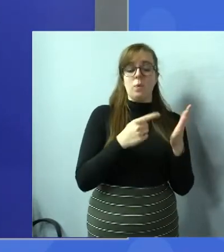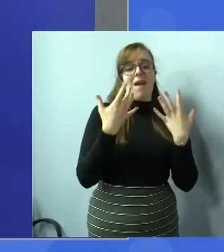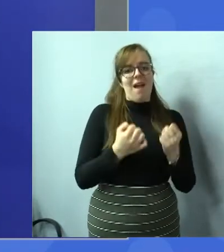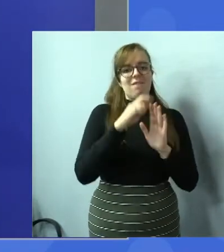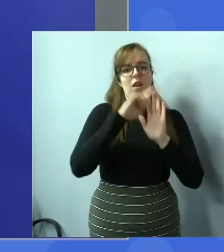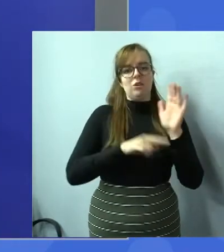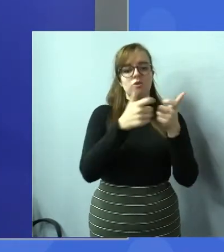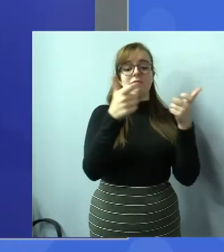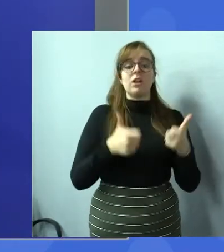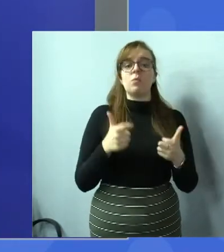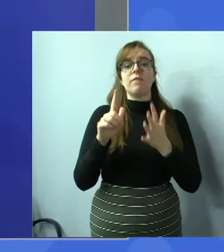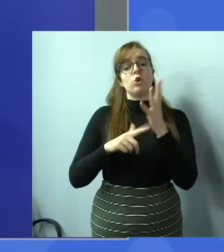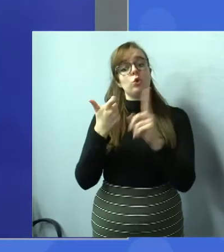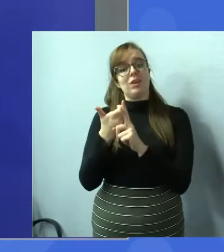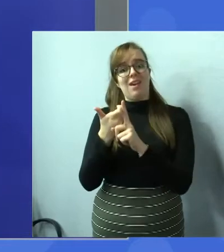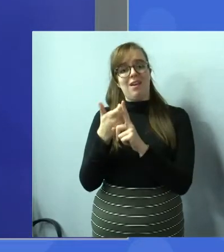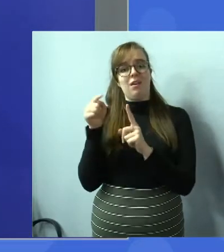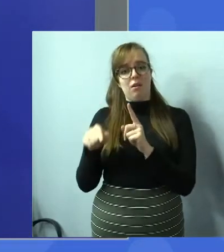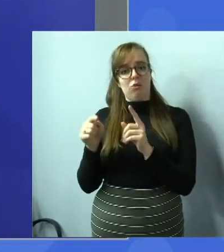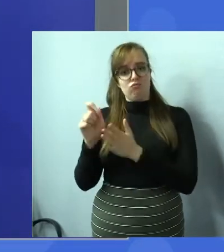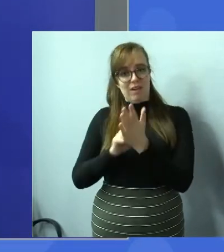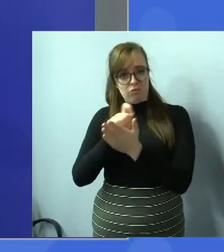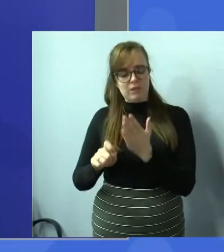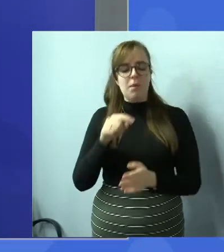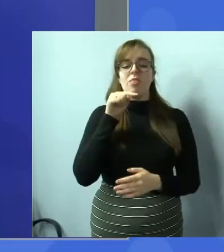for you key wage referendums but this was a piece of legislation that sits a